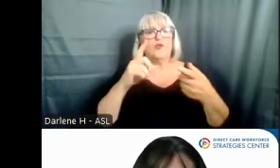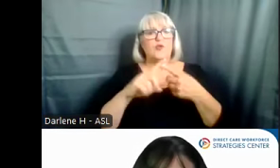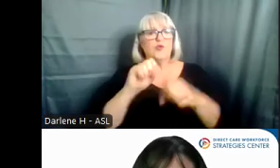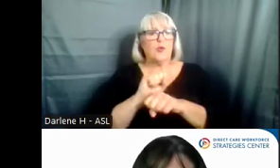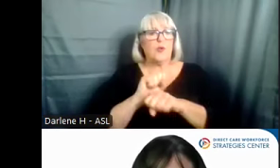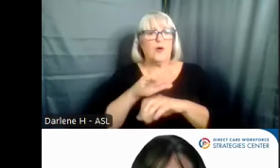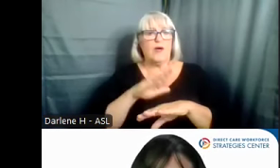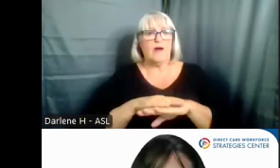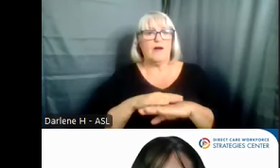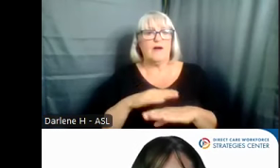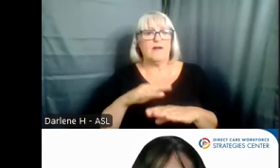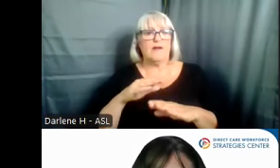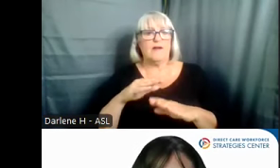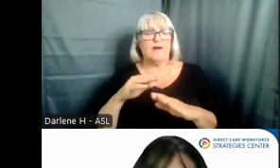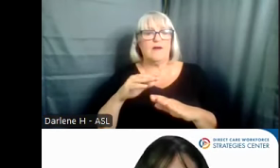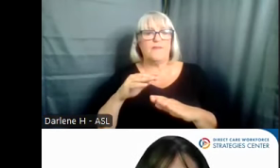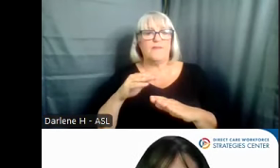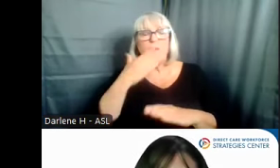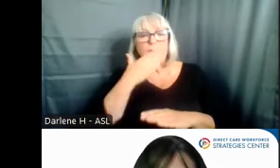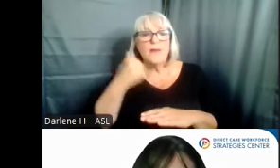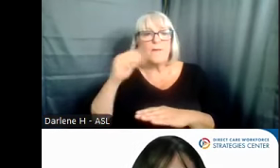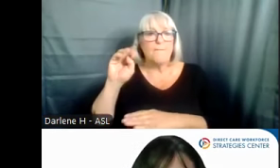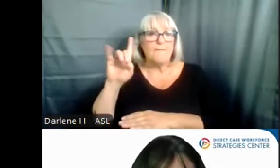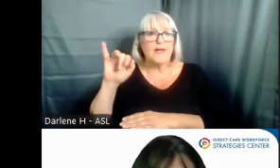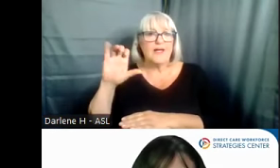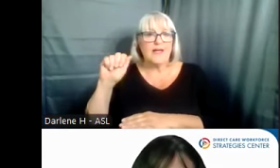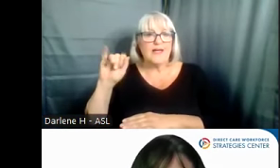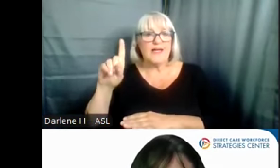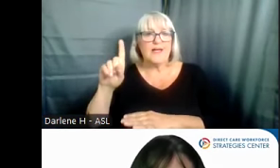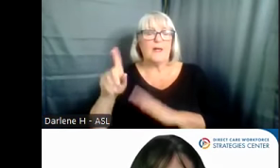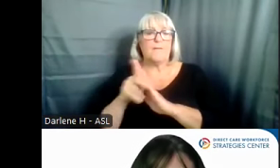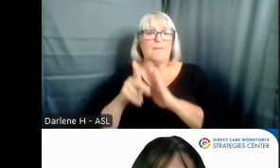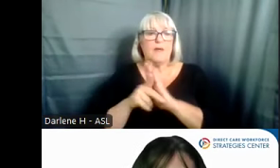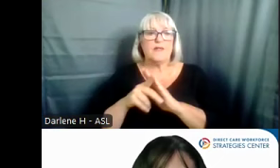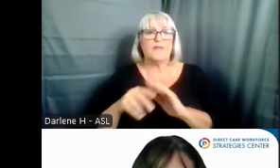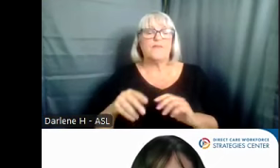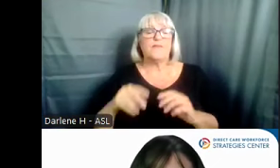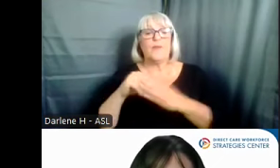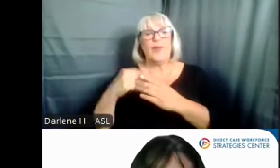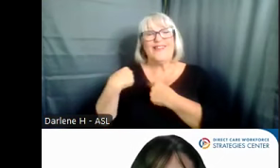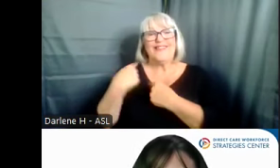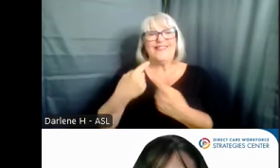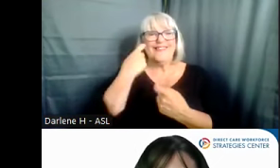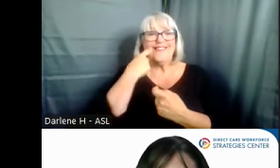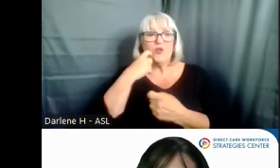mental health policy and Staff subcommittees on leveraging innovation and healthcare and the workforce of tomorrow.